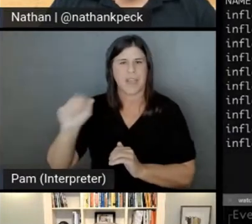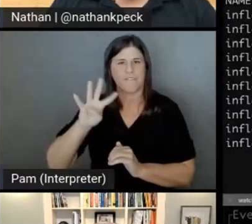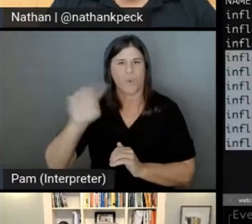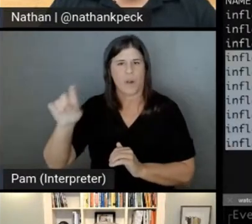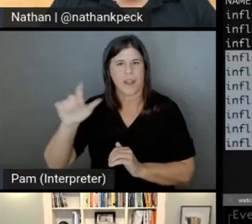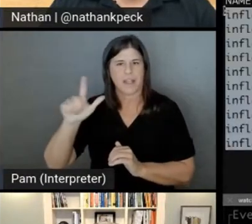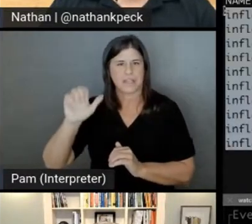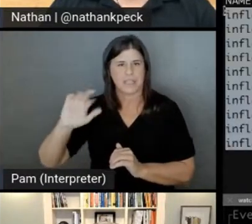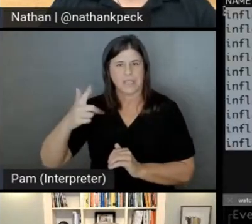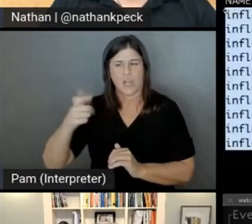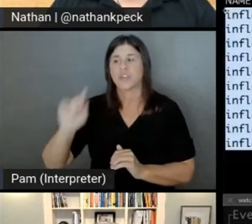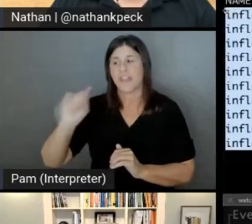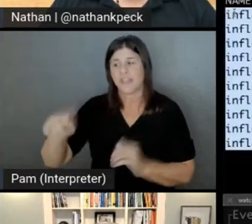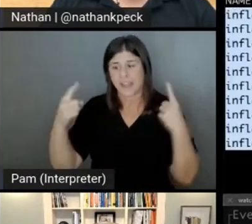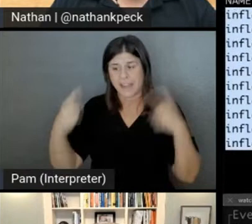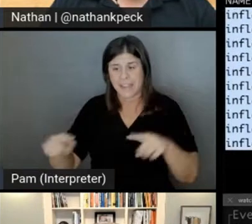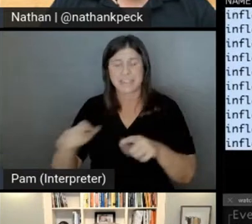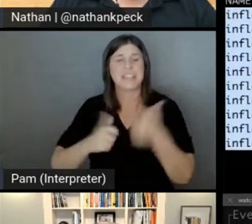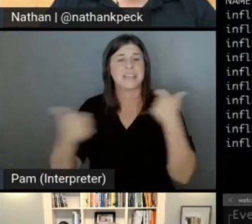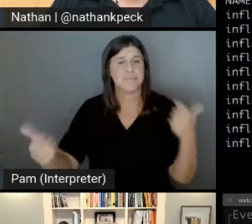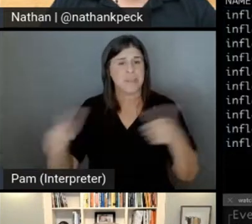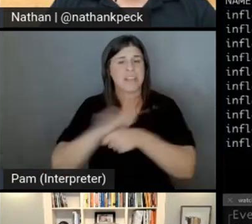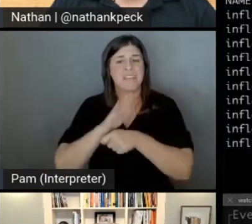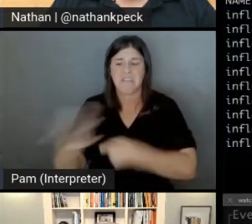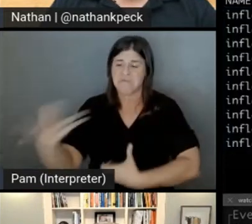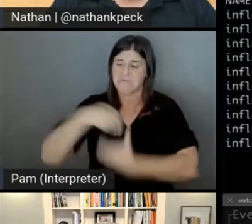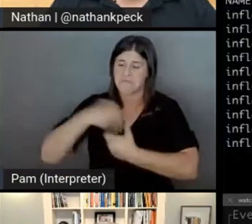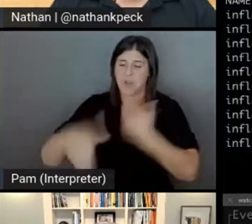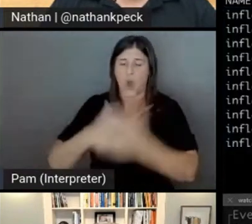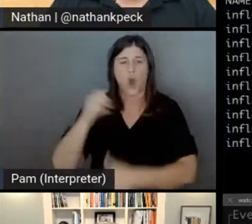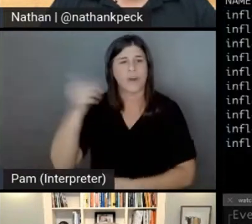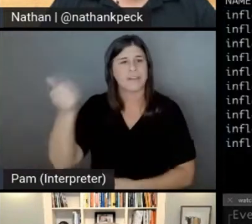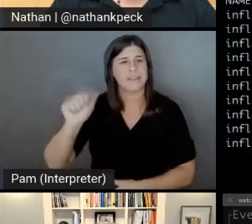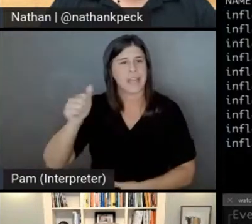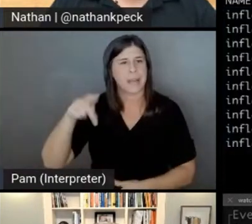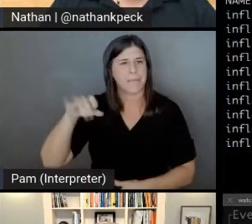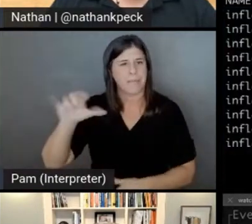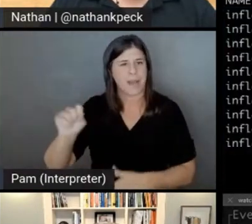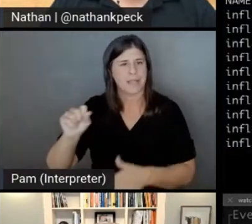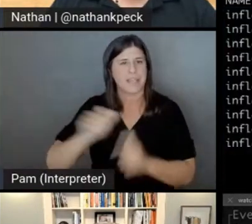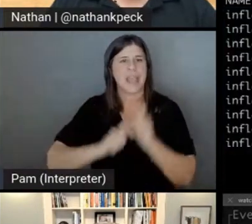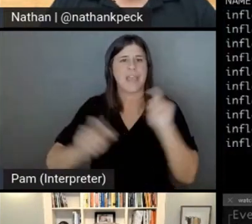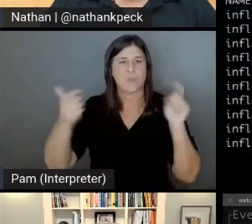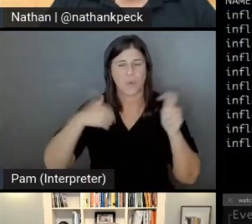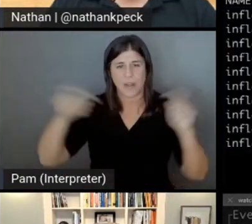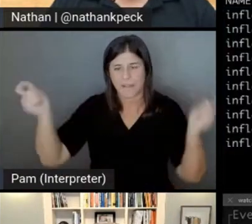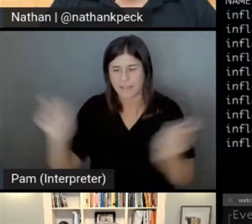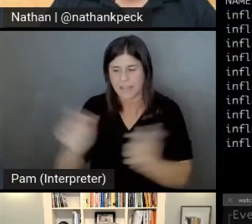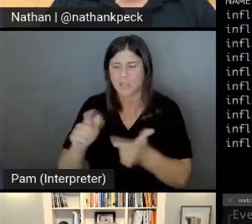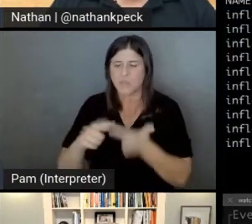to fit all 10 of these pods. So if we had to spin up less pods, we would have picked potentially a smaller node.